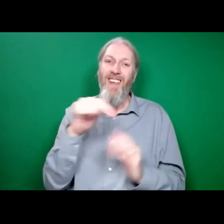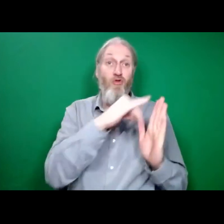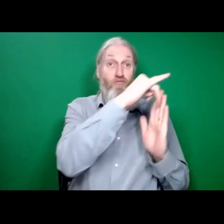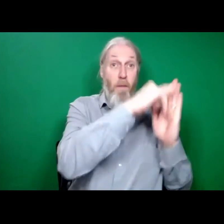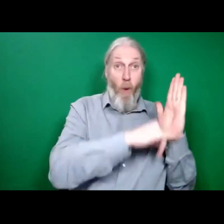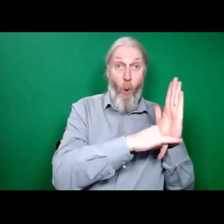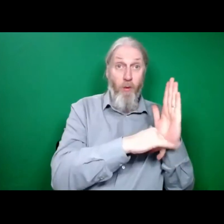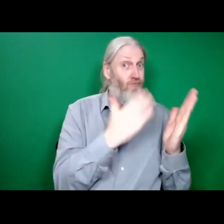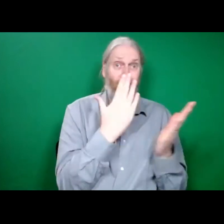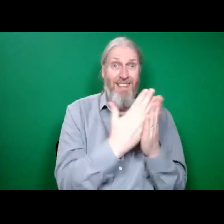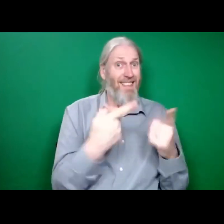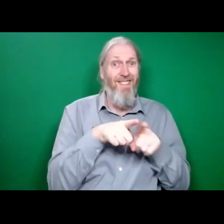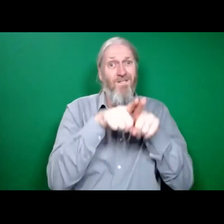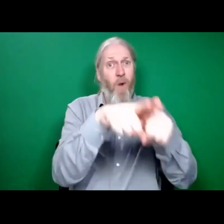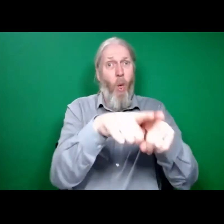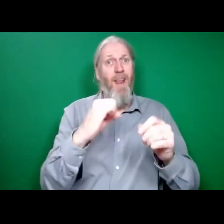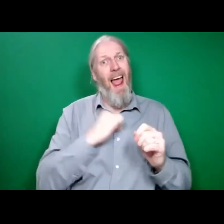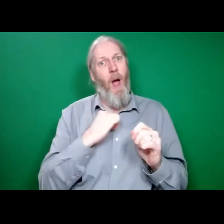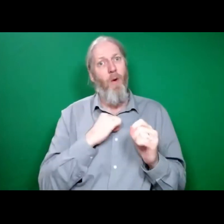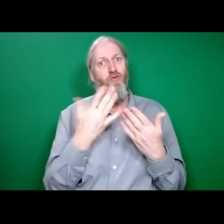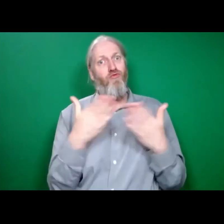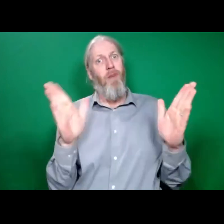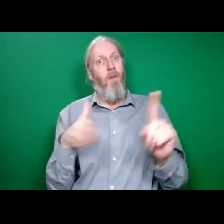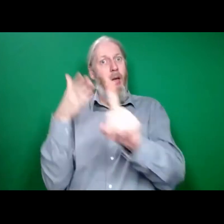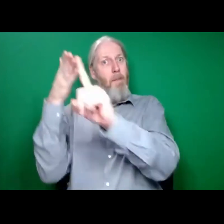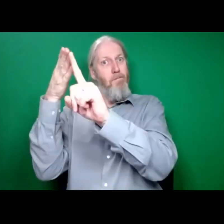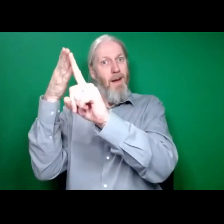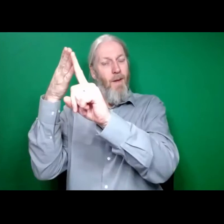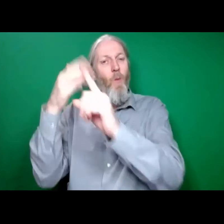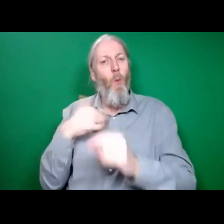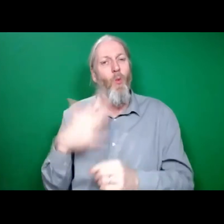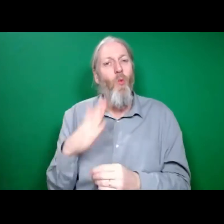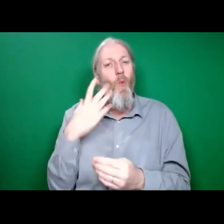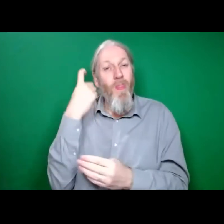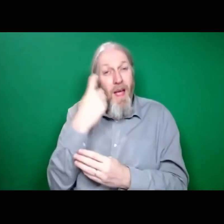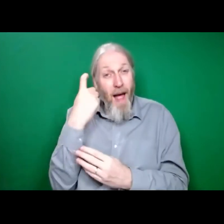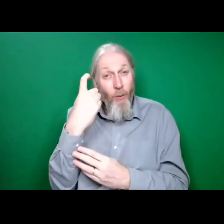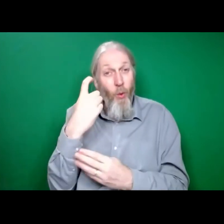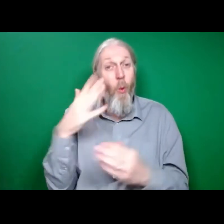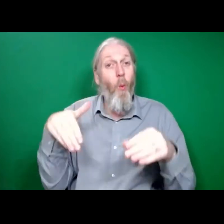happen to come across it and really enjoy it, as long as it's not sense tiff 20 what you put in the space.